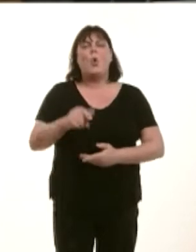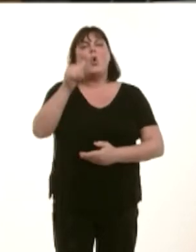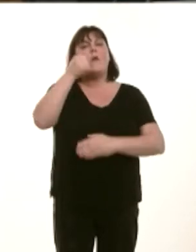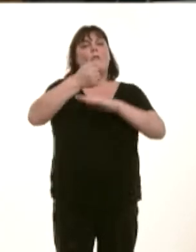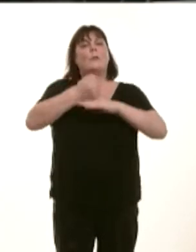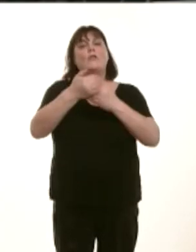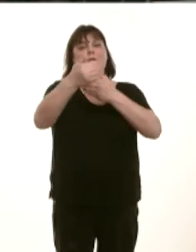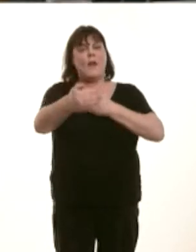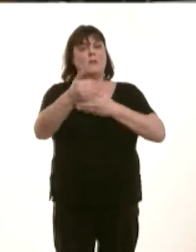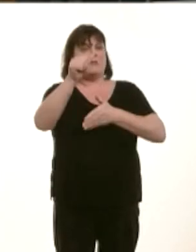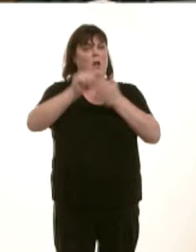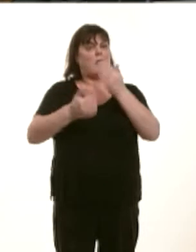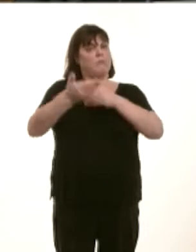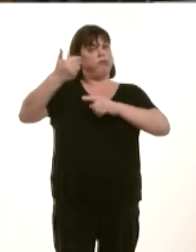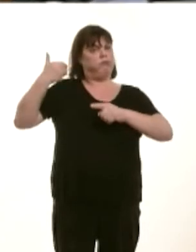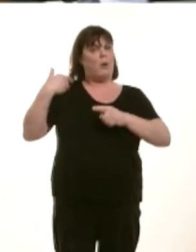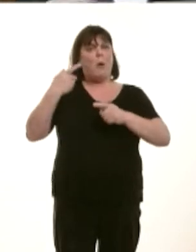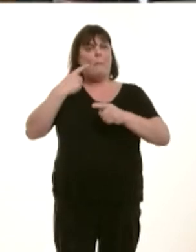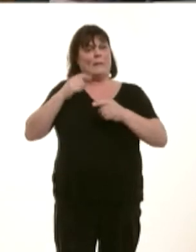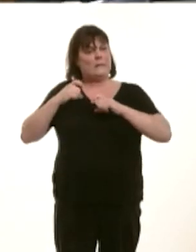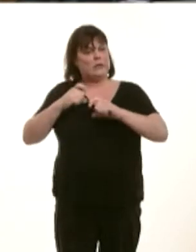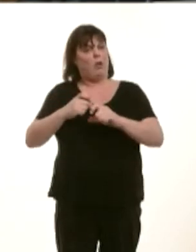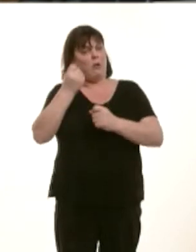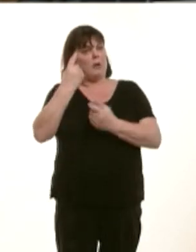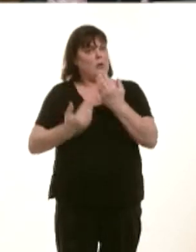there for some years, thatís trueóbut it will take some time to understand how the